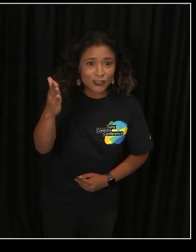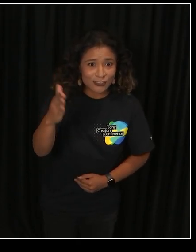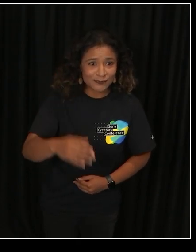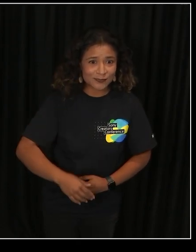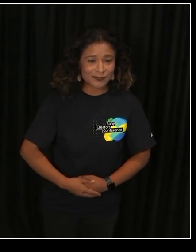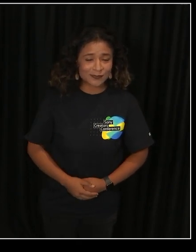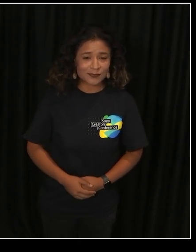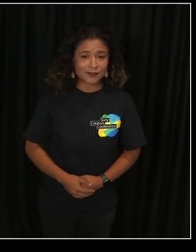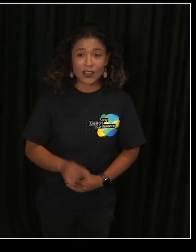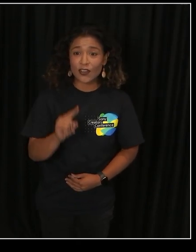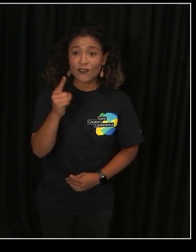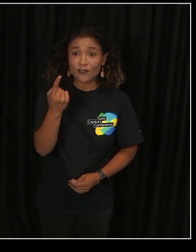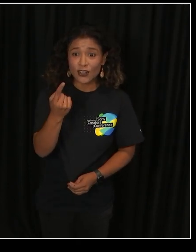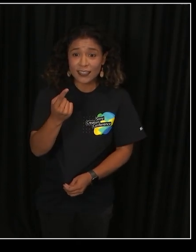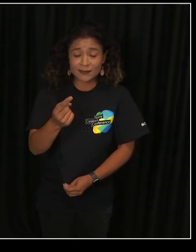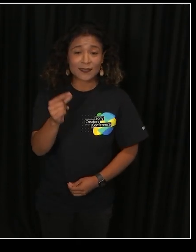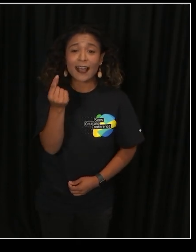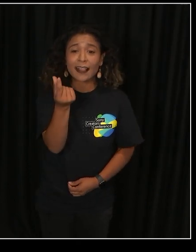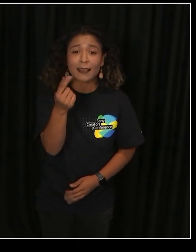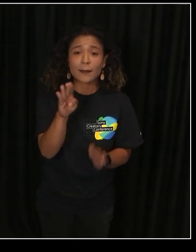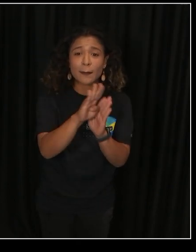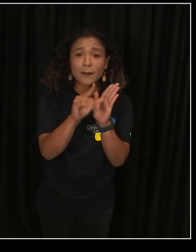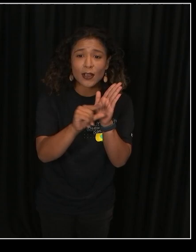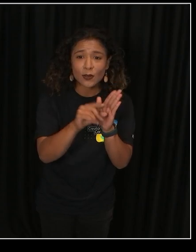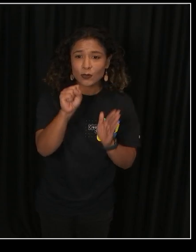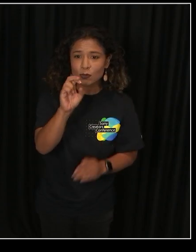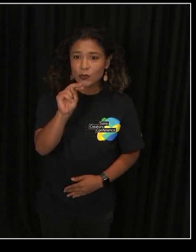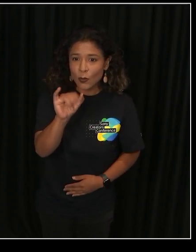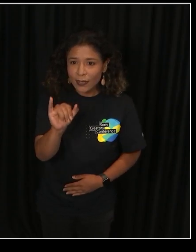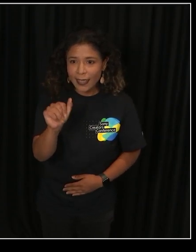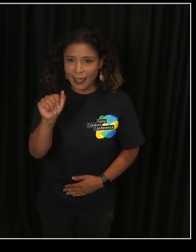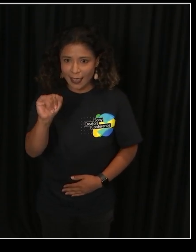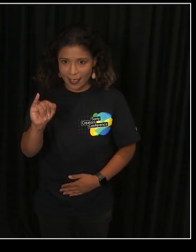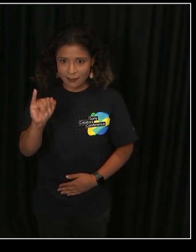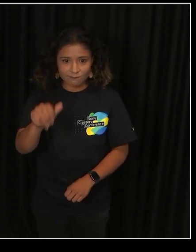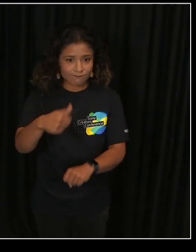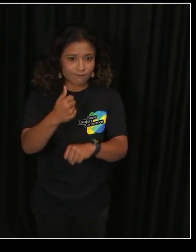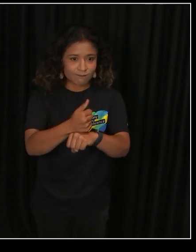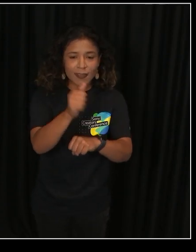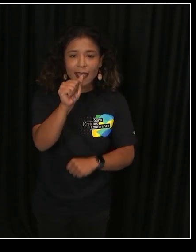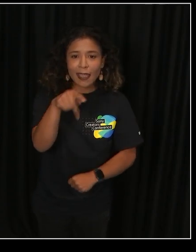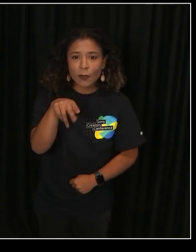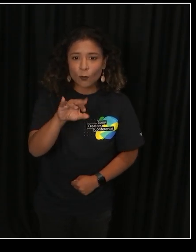First, a little background on Sony AI. Sony AI was established in April of 2020,